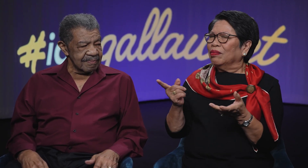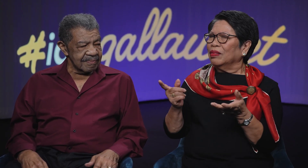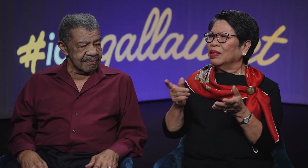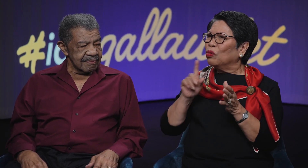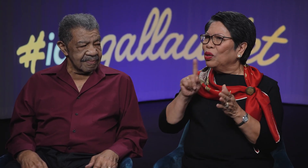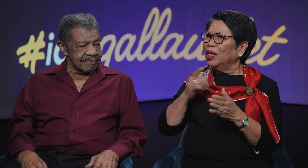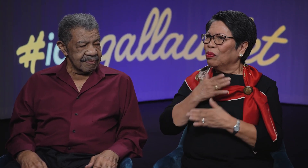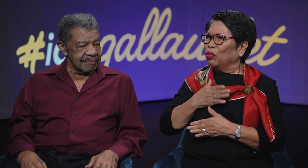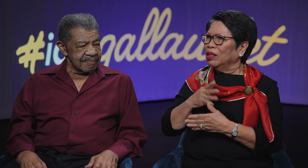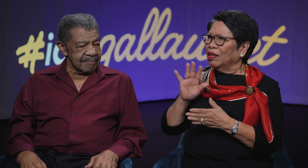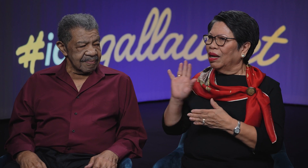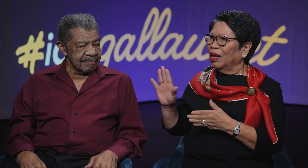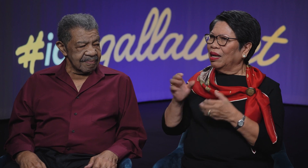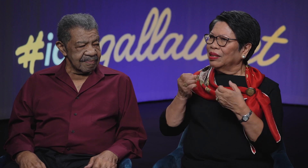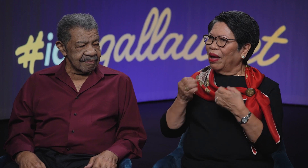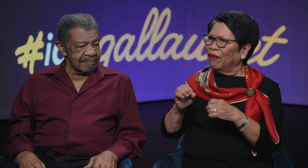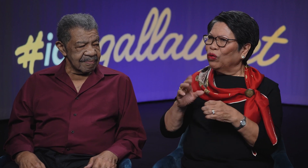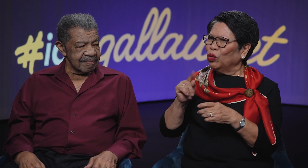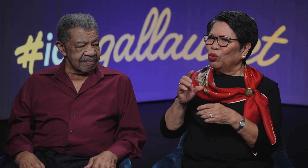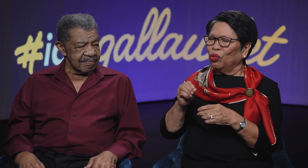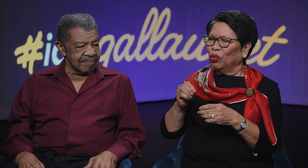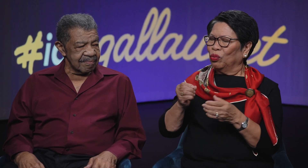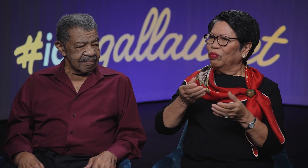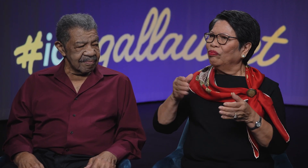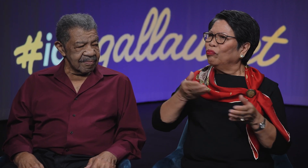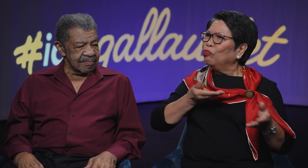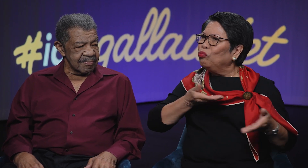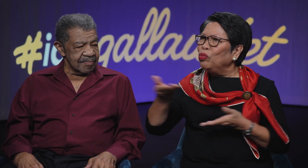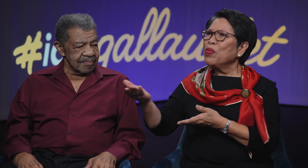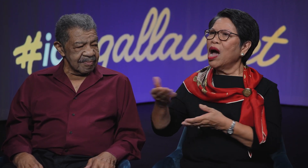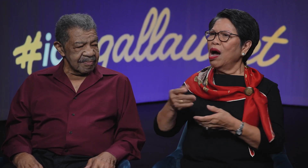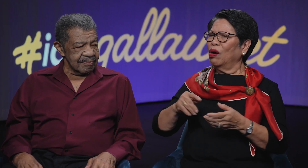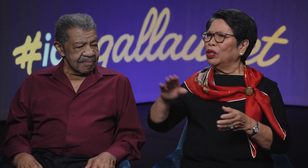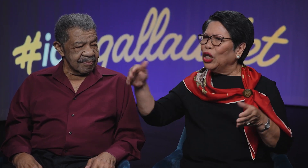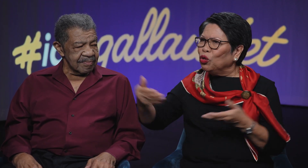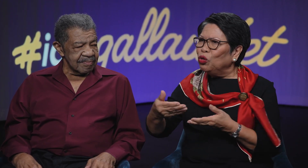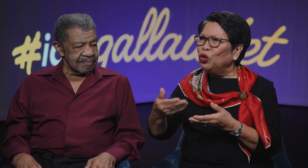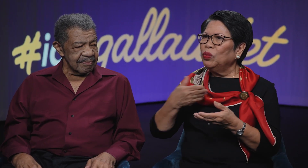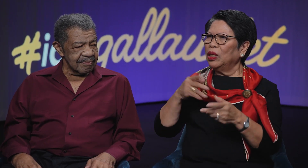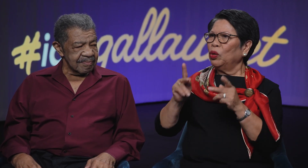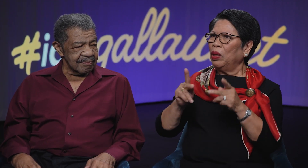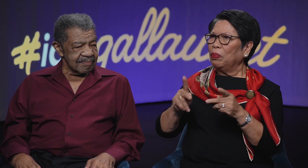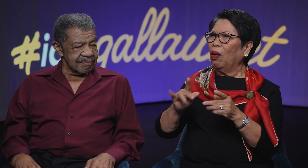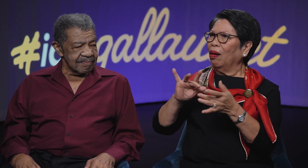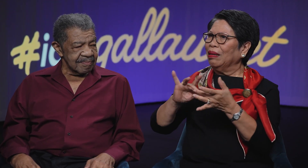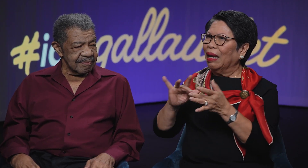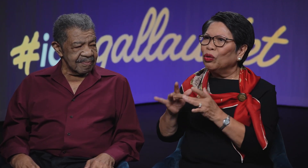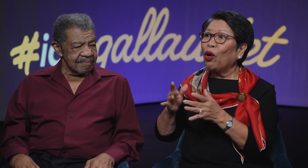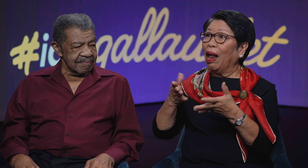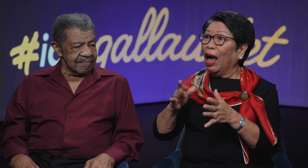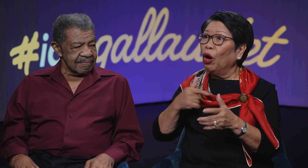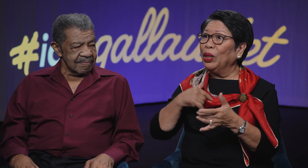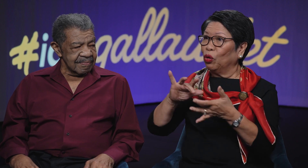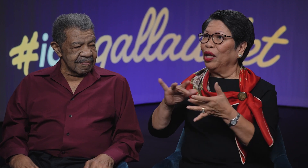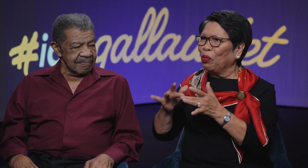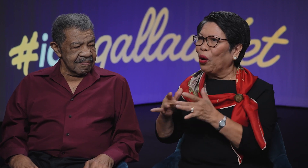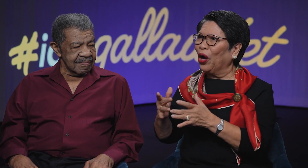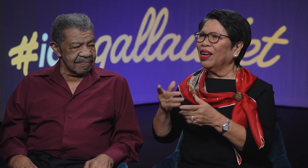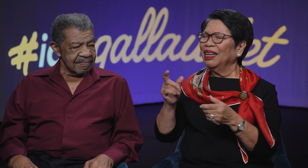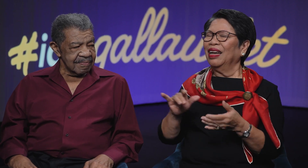so I really appreciate his effort to bring me out and introduce me to people, to allow me to network.